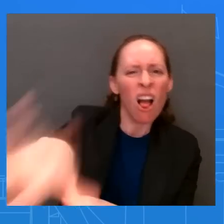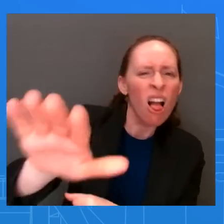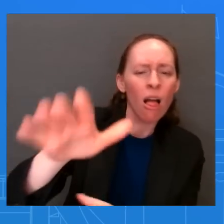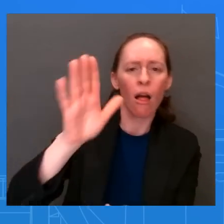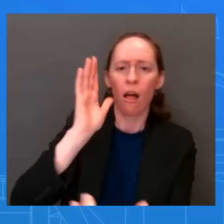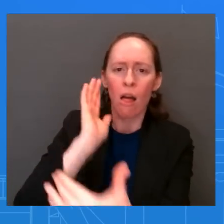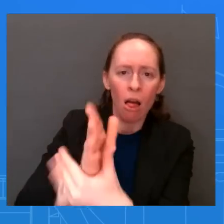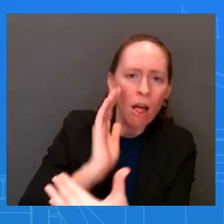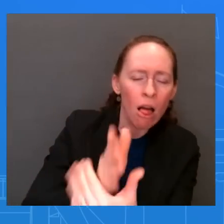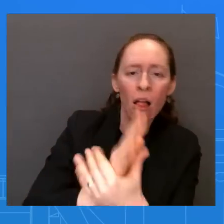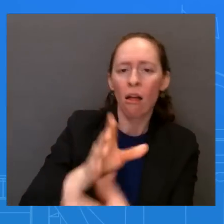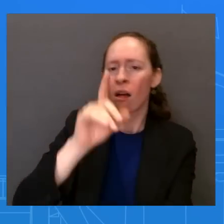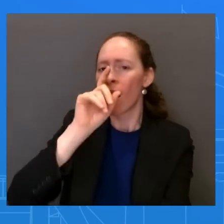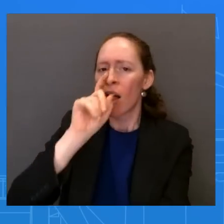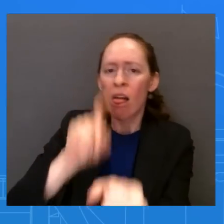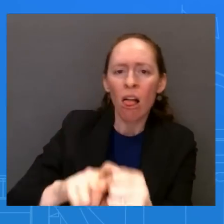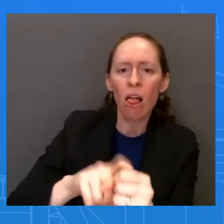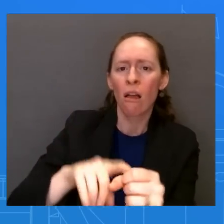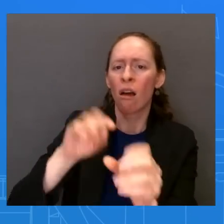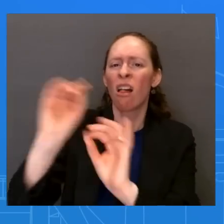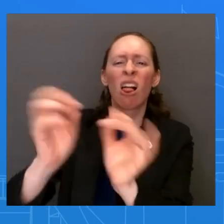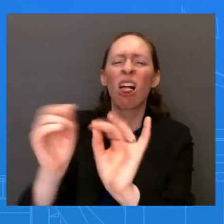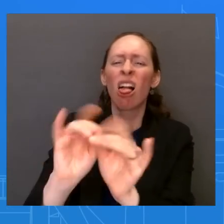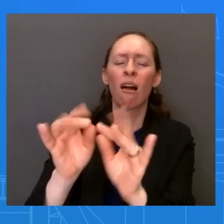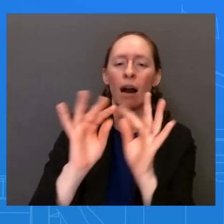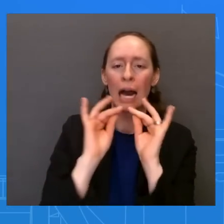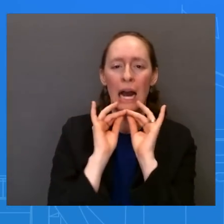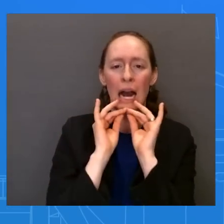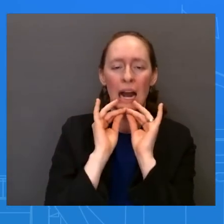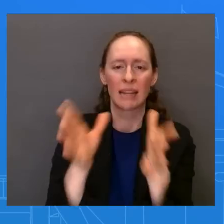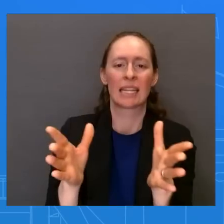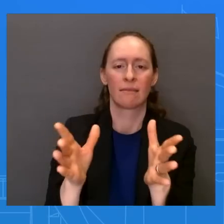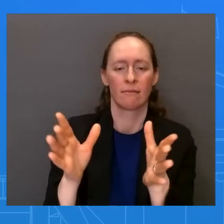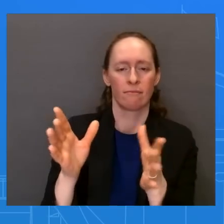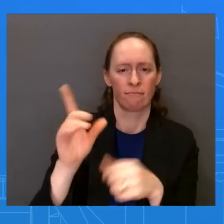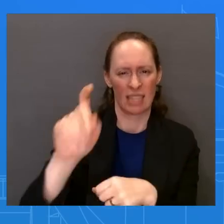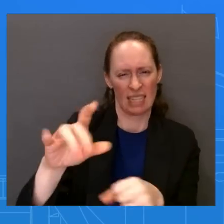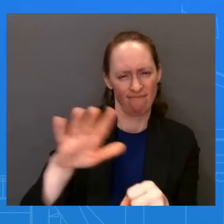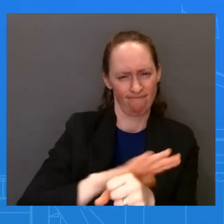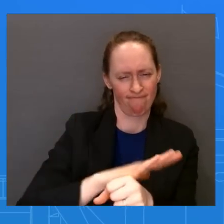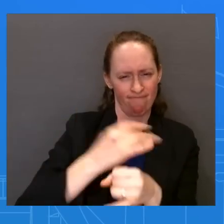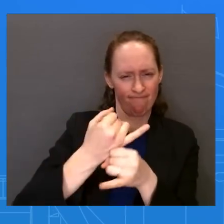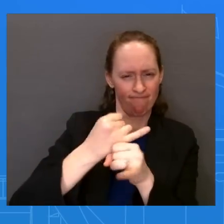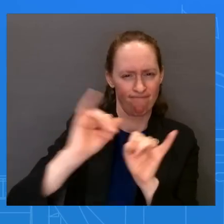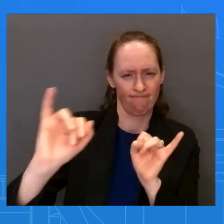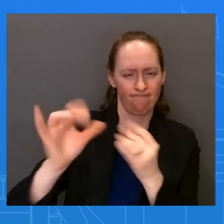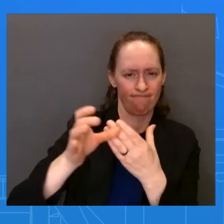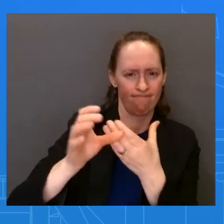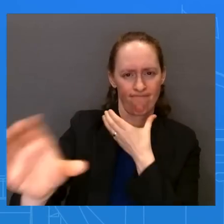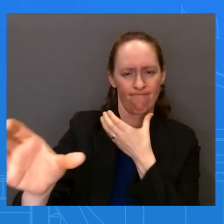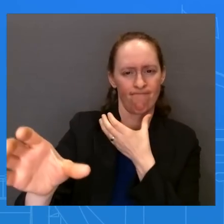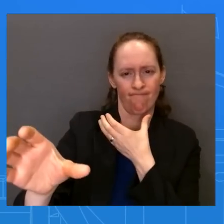should have when it comes to these types of investigations. So, certainly, we would not be bringing them here. So I -- The Press: Could you invite anybody else? Ms. Jean-Pierre: -- would refer you